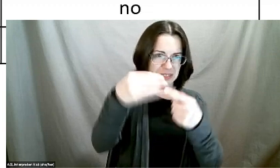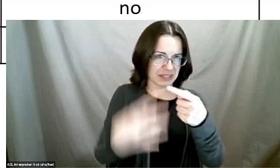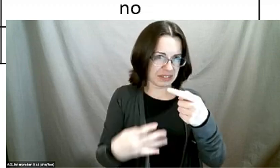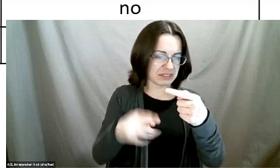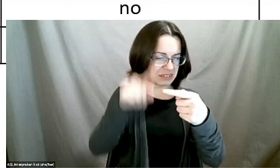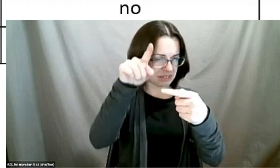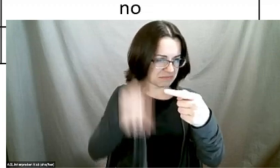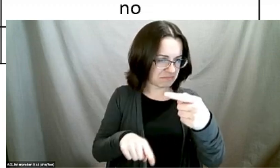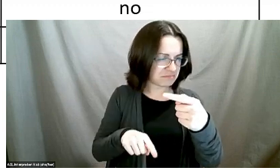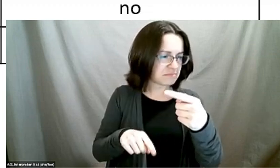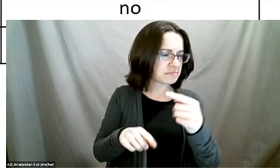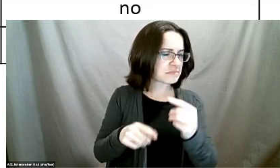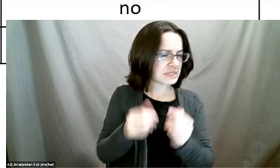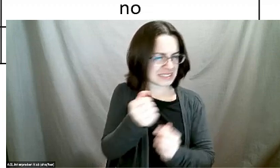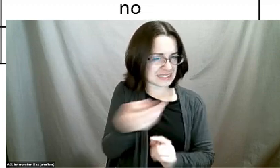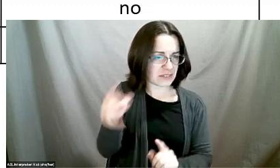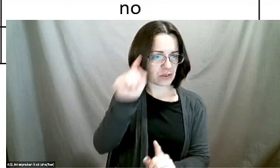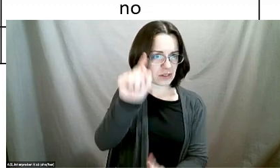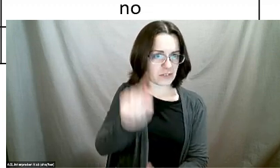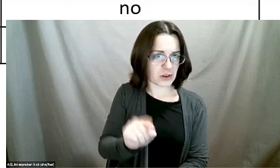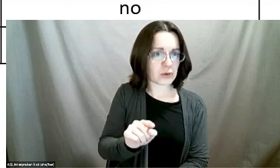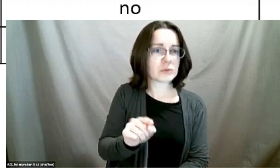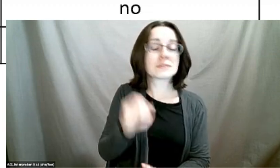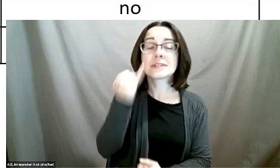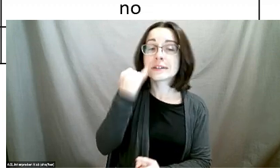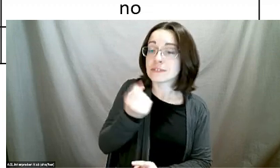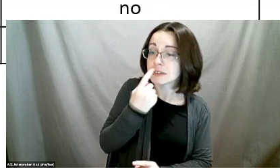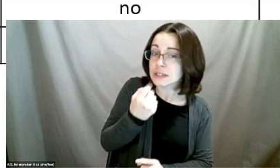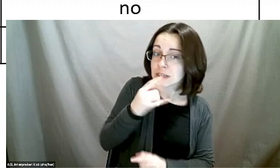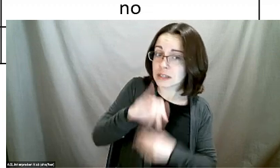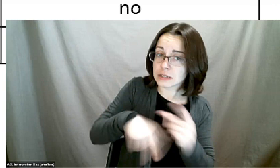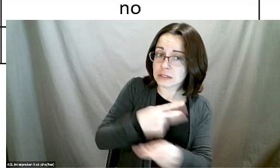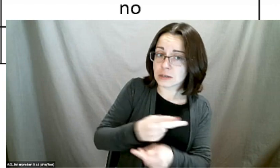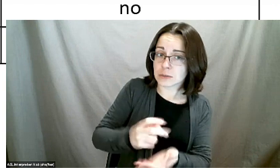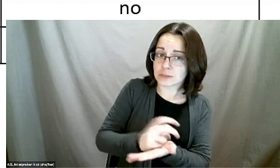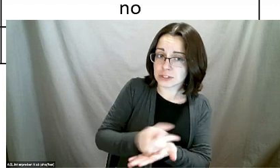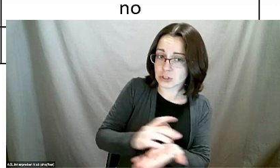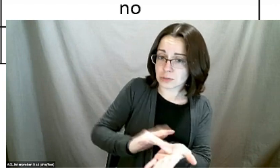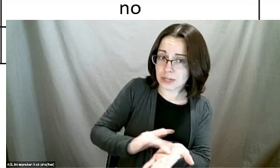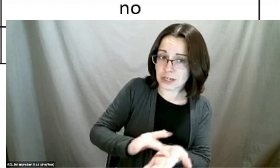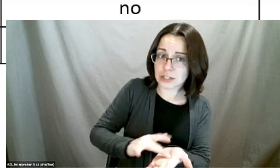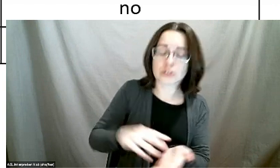When patients are on those seizure medications, we may have to prescribe higher doses of